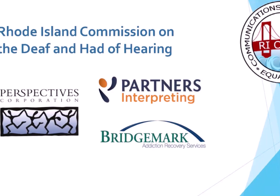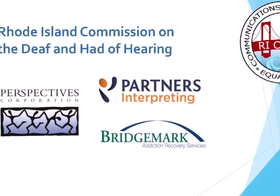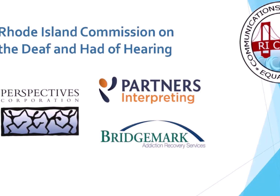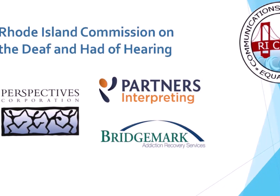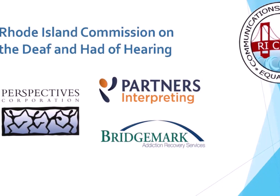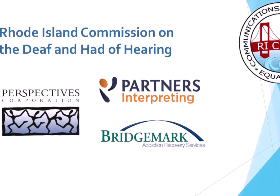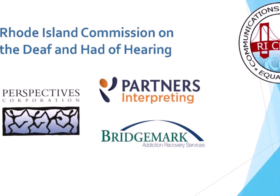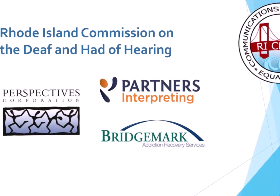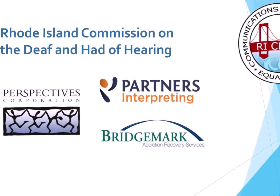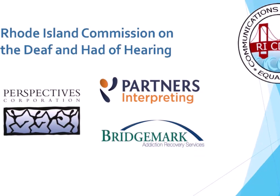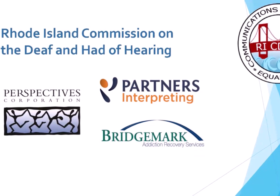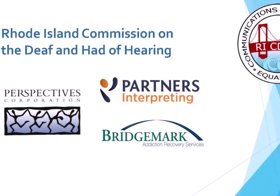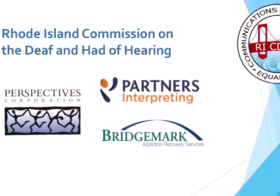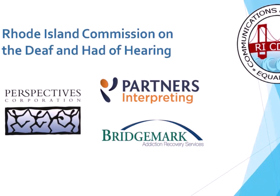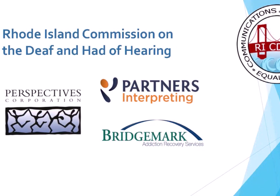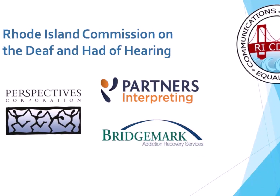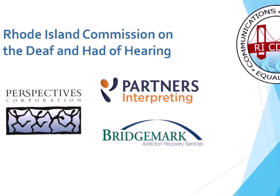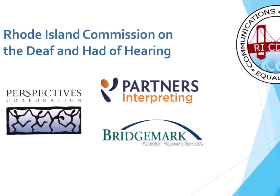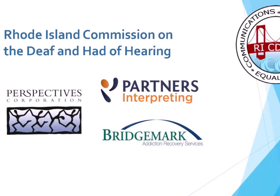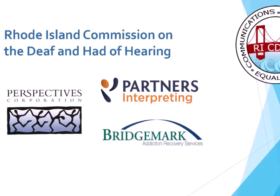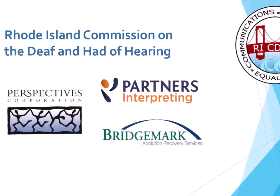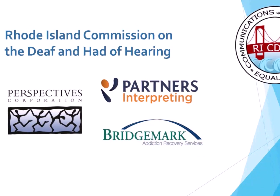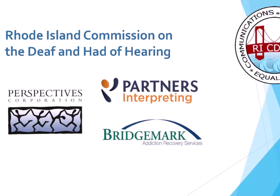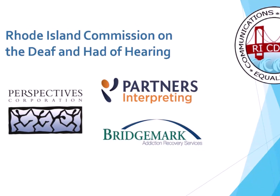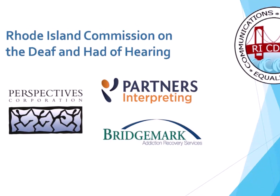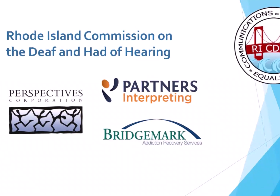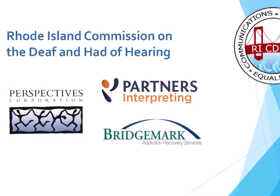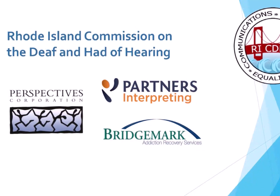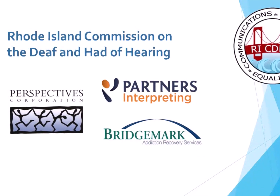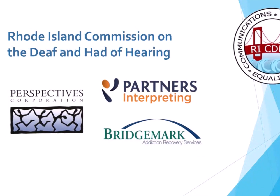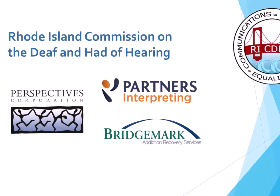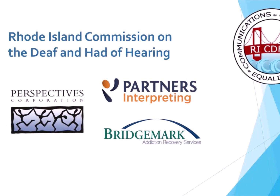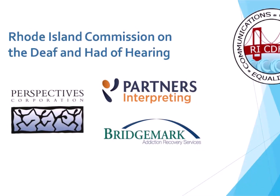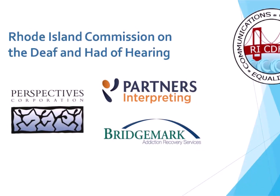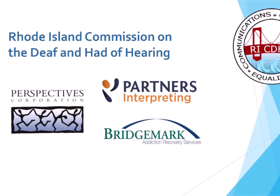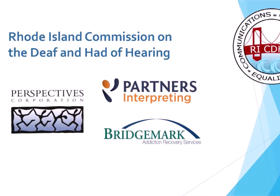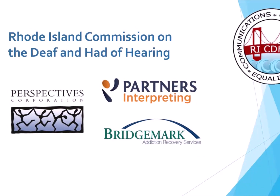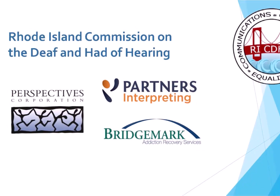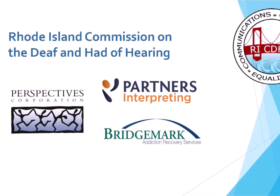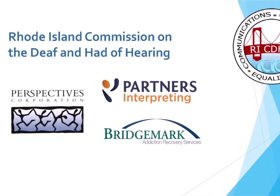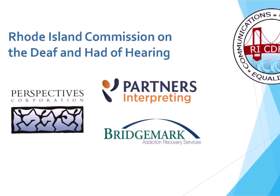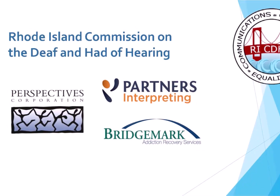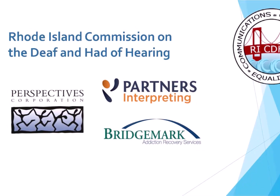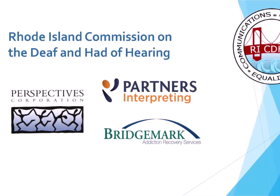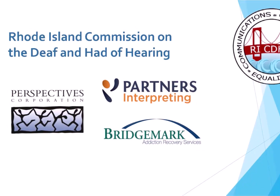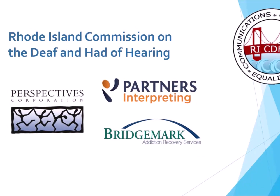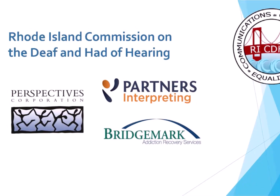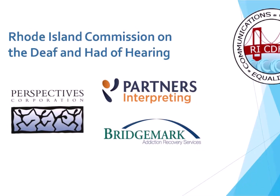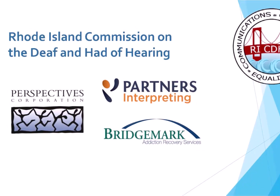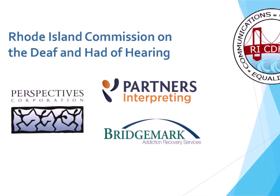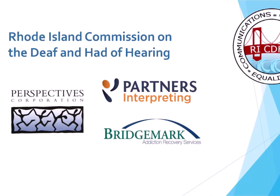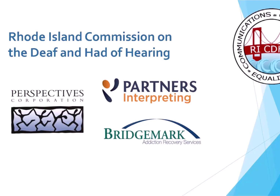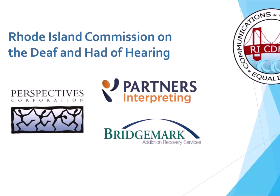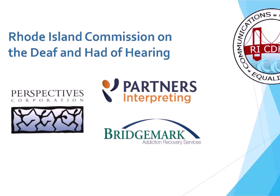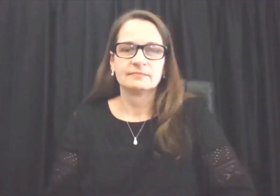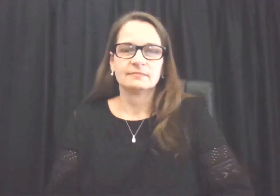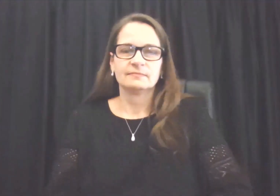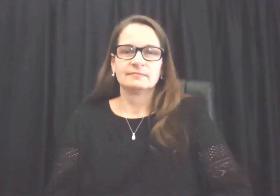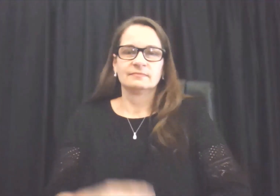we have Perspectives Corporation Partners Interpreting and Bridgemark Addiction Recovery Services